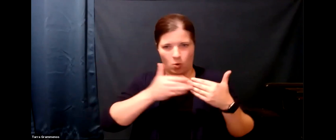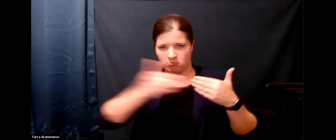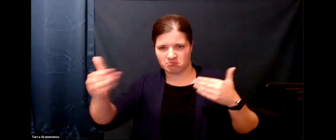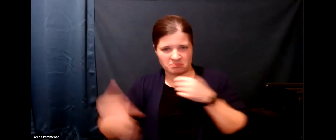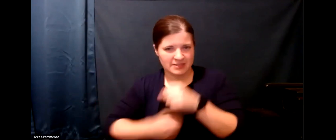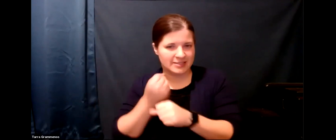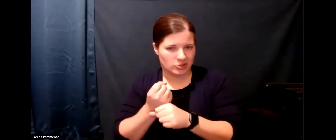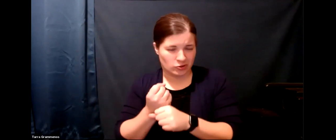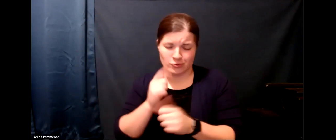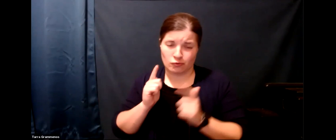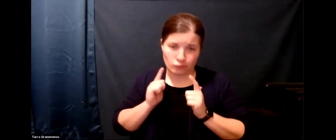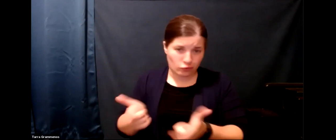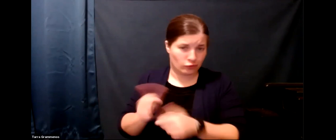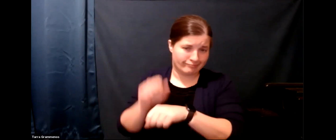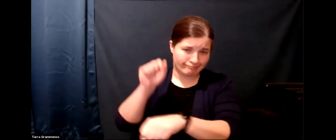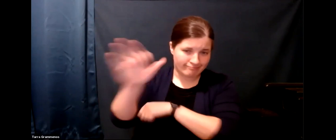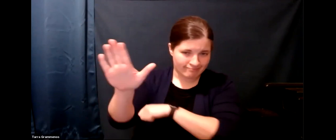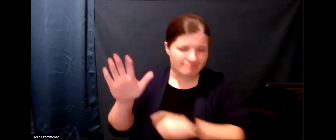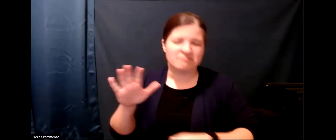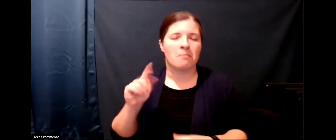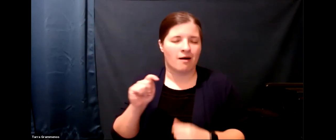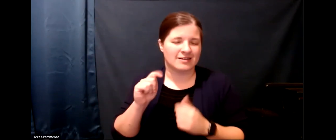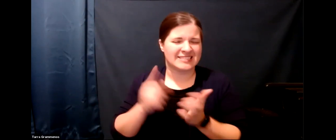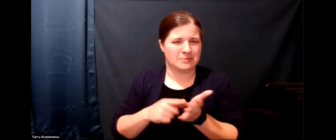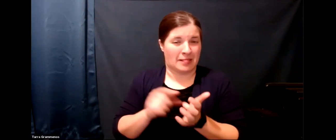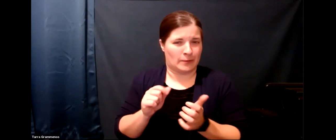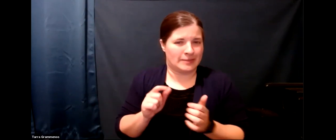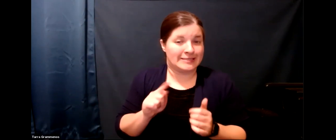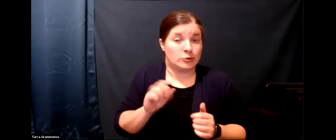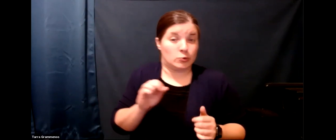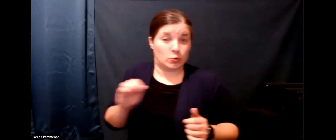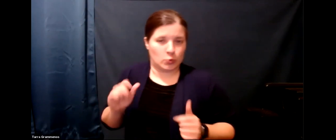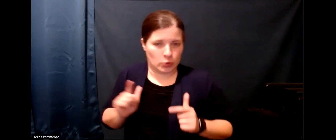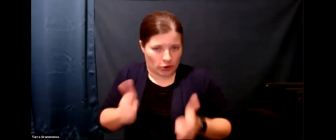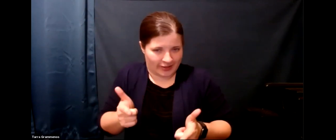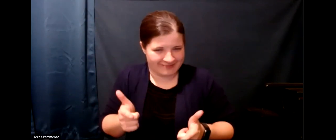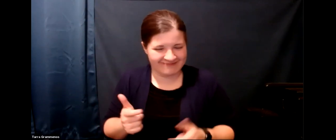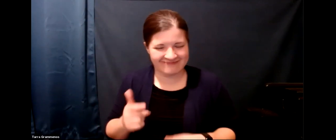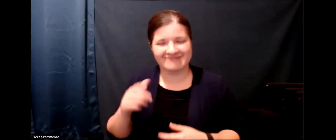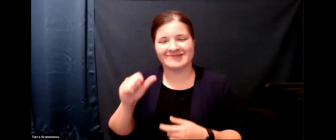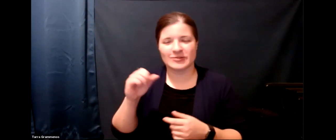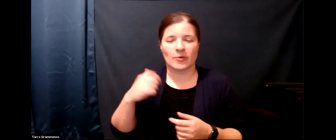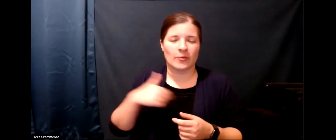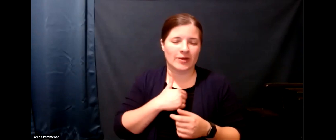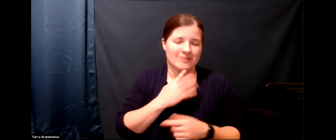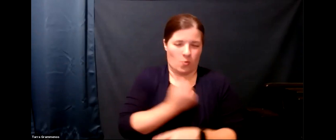they turn them in, but sometimes that's a little early for us to be able to actually record them in the system.